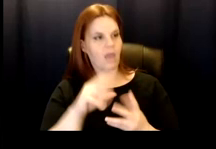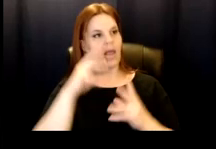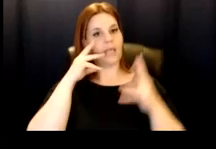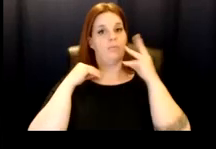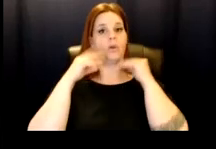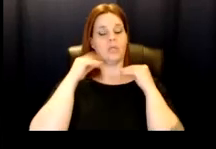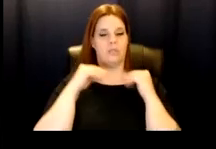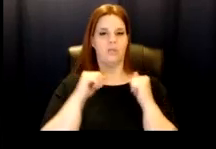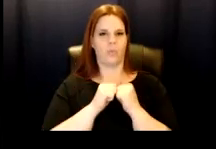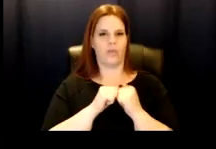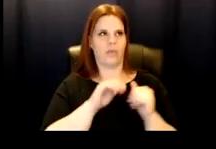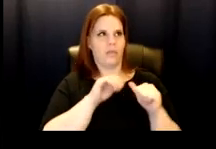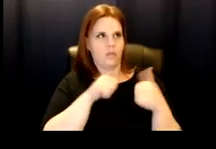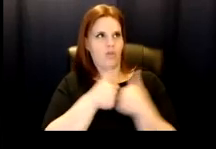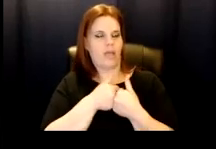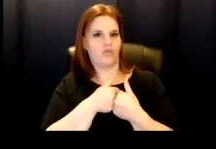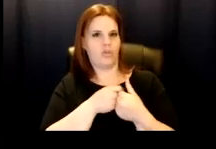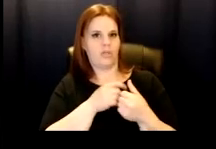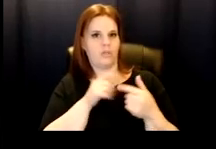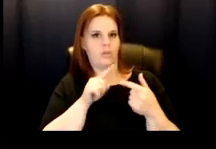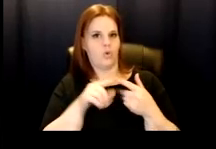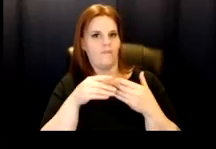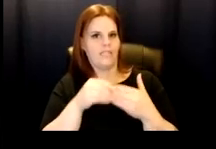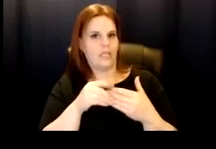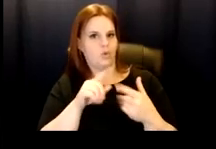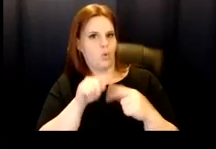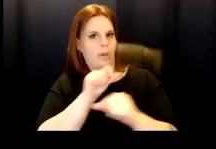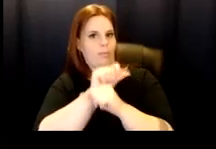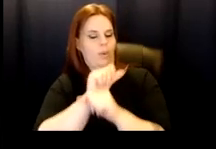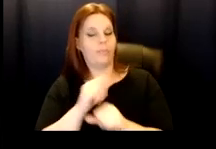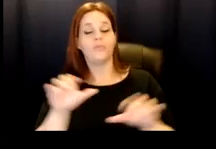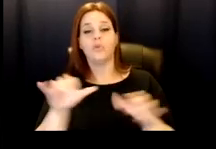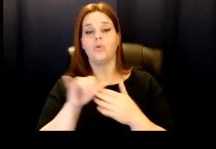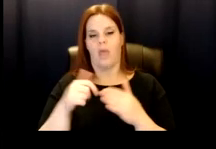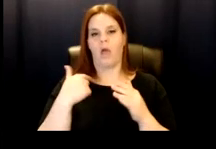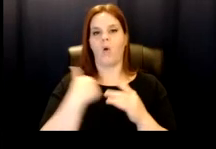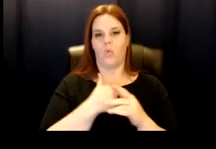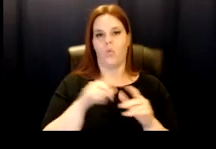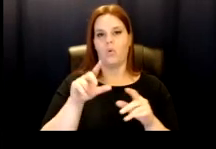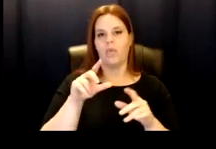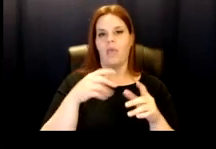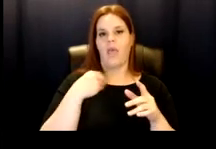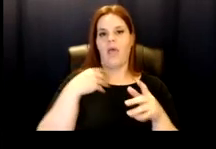and facilitators to employment. To do this, we conducted five focus groups in three different